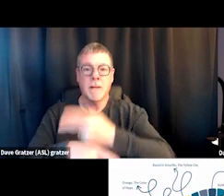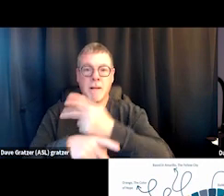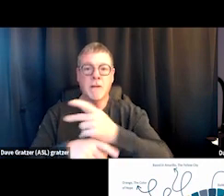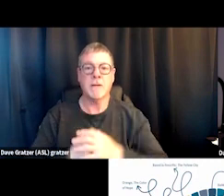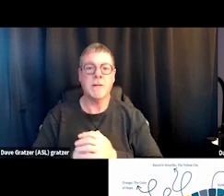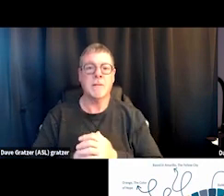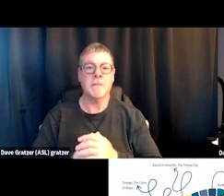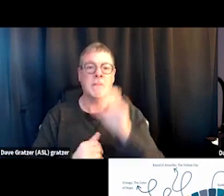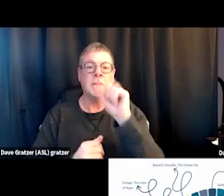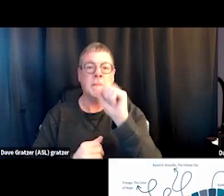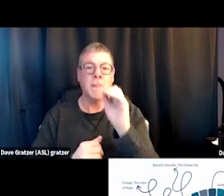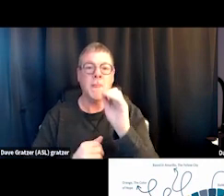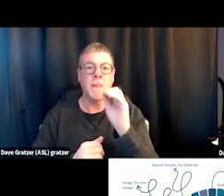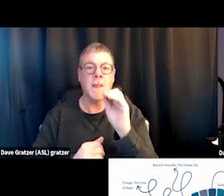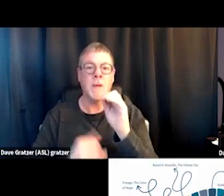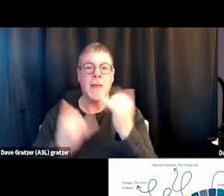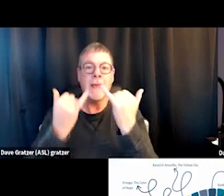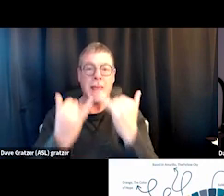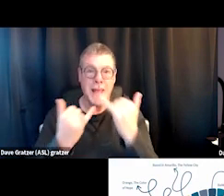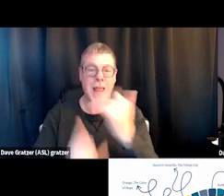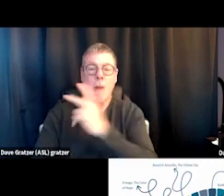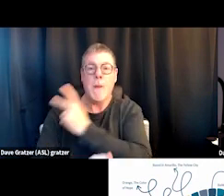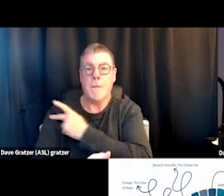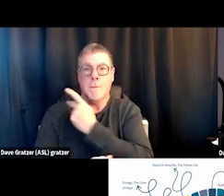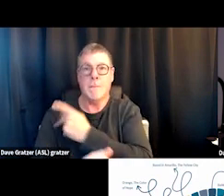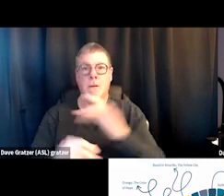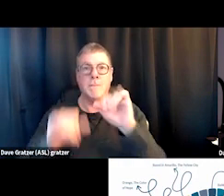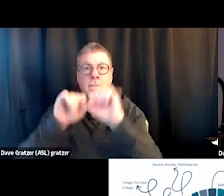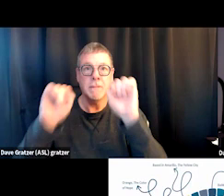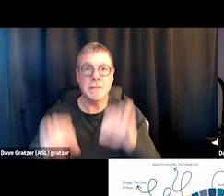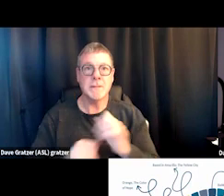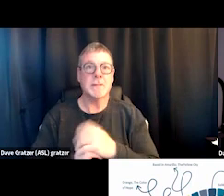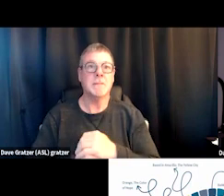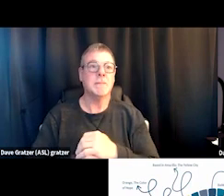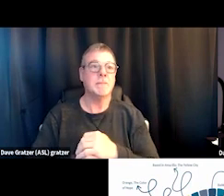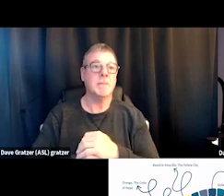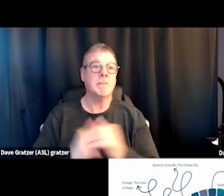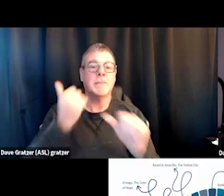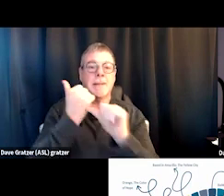So they can, you know, they're now a patient of the systems, If they need to get assistance with their mental health,